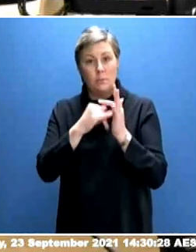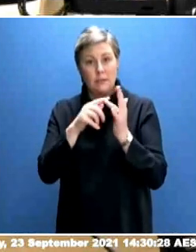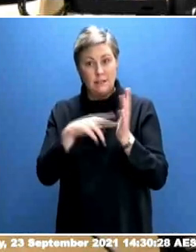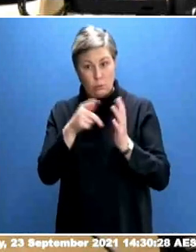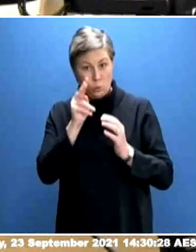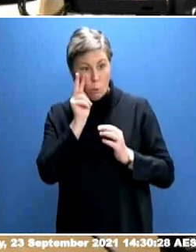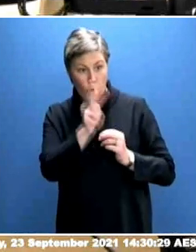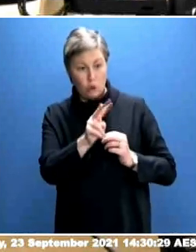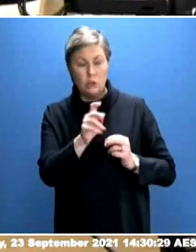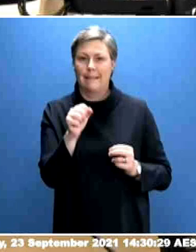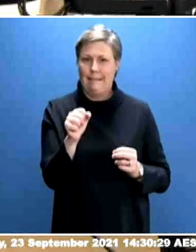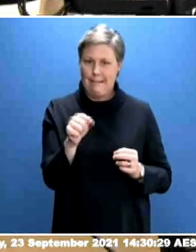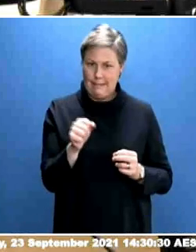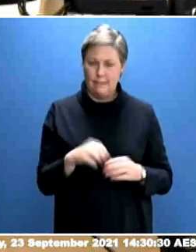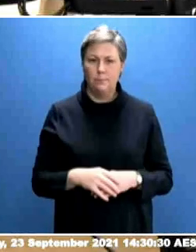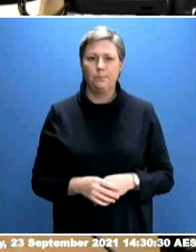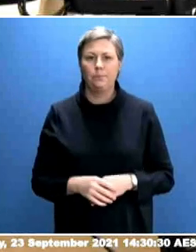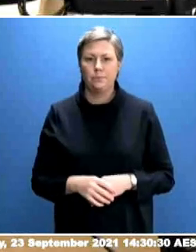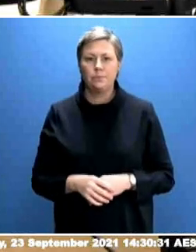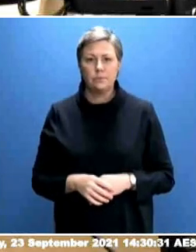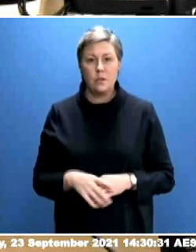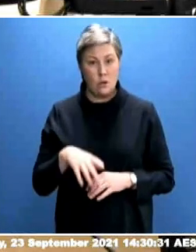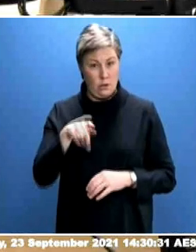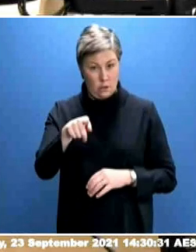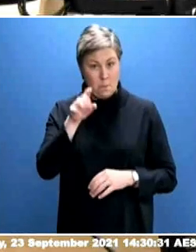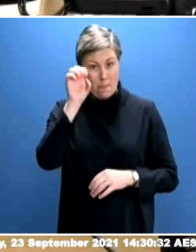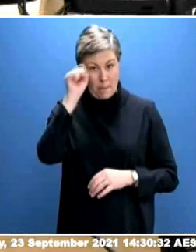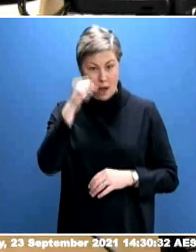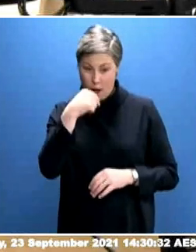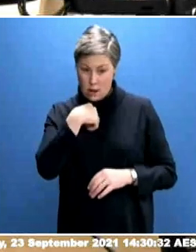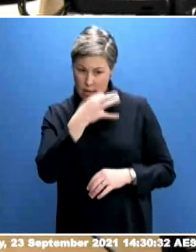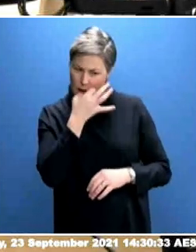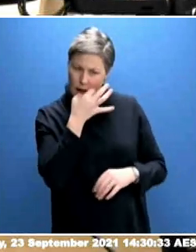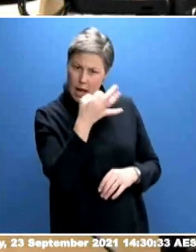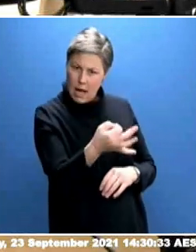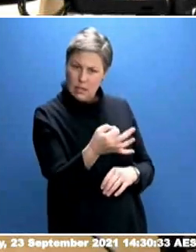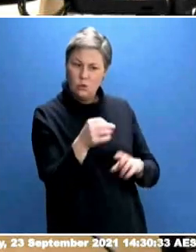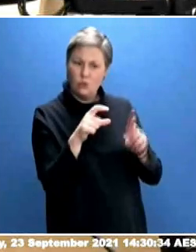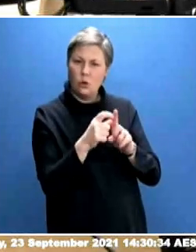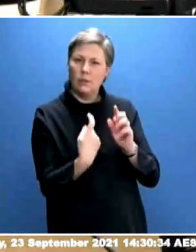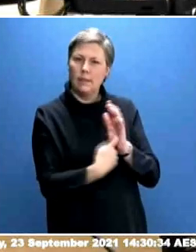Yes, I was. You'll recall that I asked Dr Thompson about the purpose of the